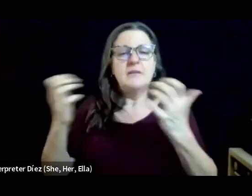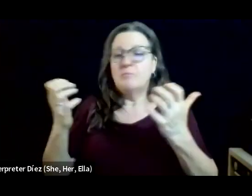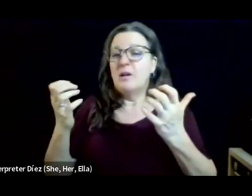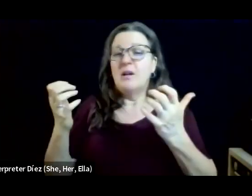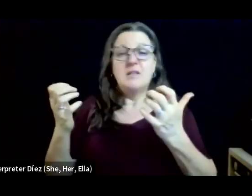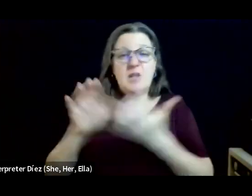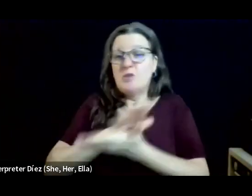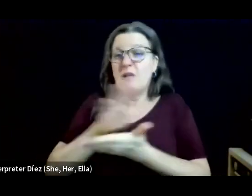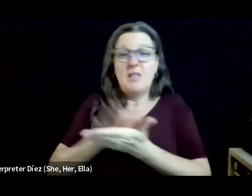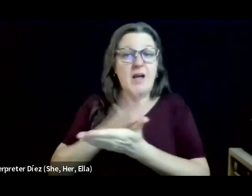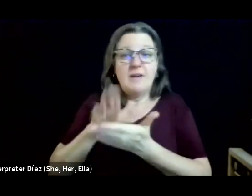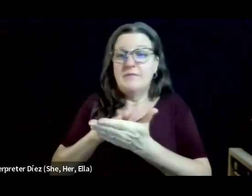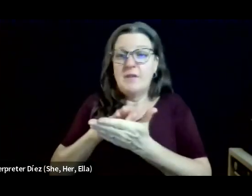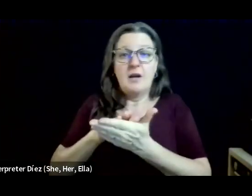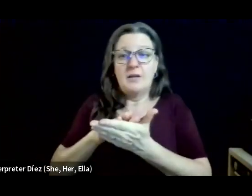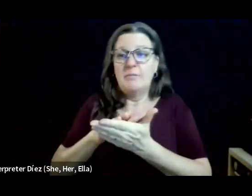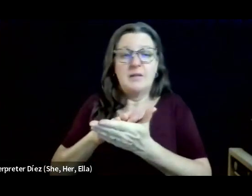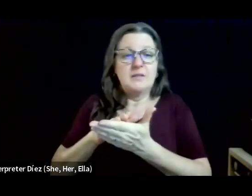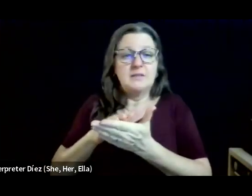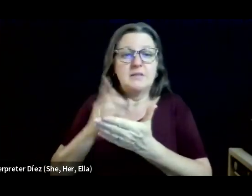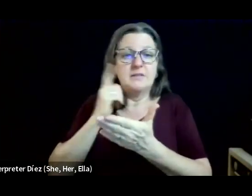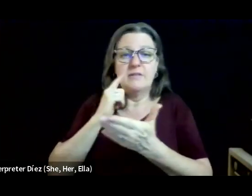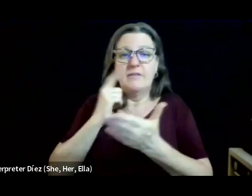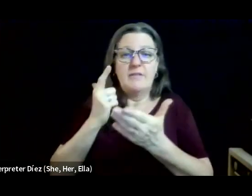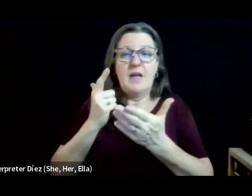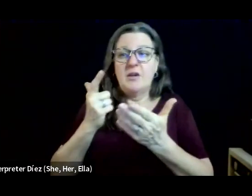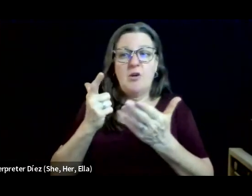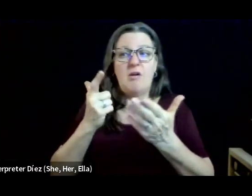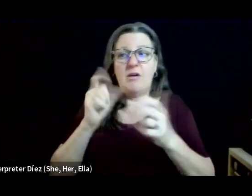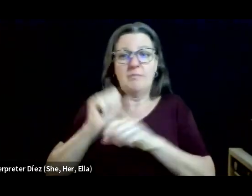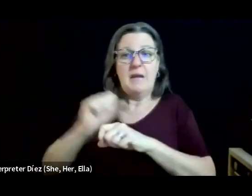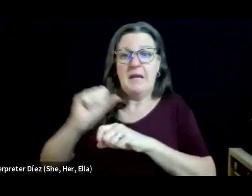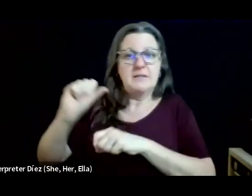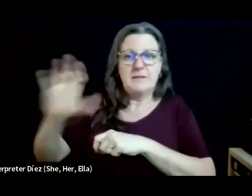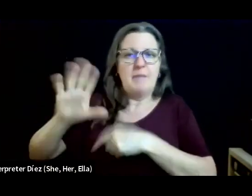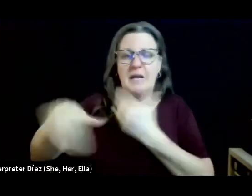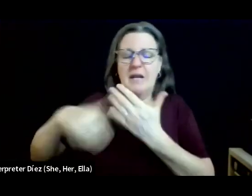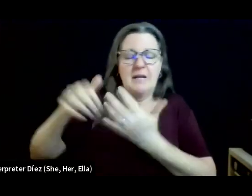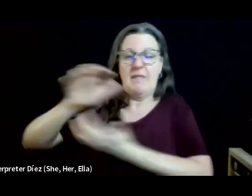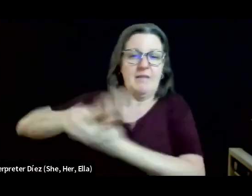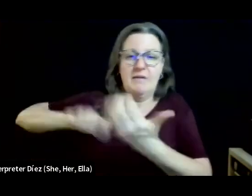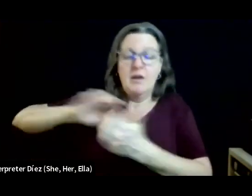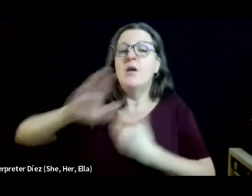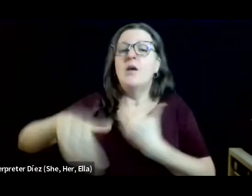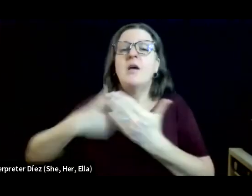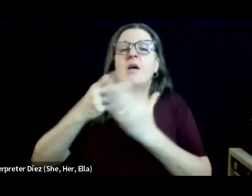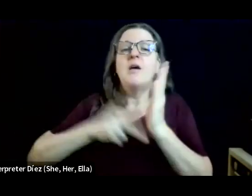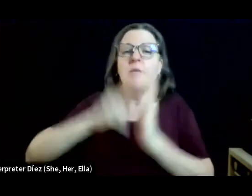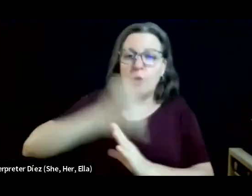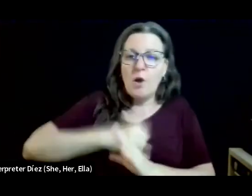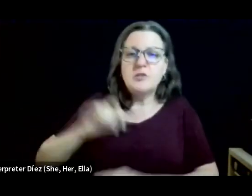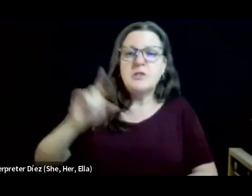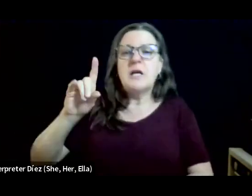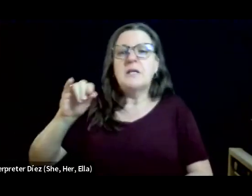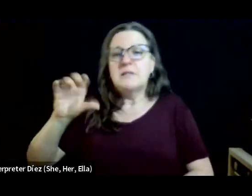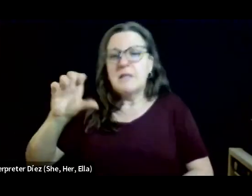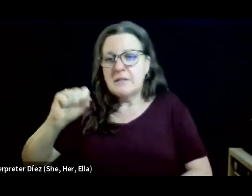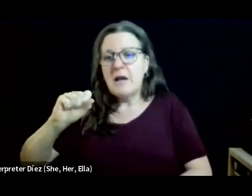And, um, they got mixed up. They're all- they're all projects and documents that are coming forward. But it got attached to the wrong one.